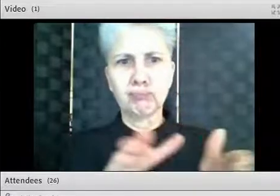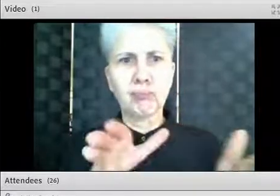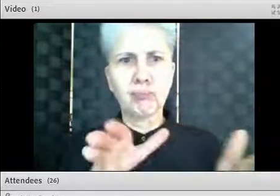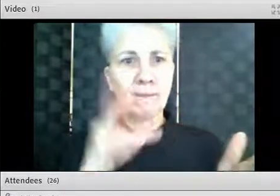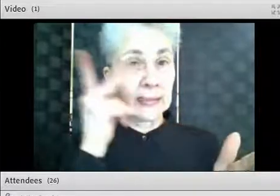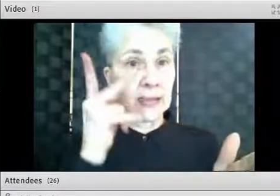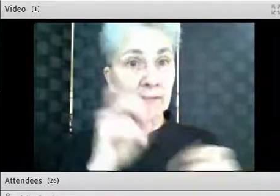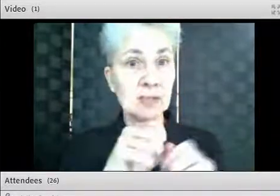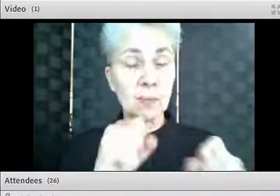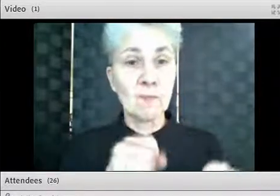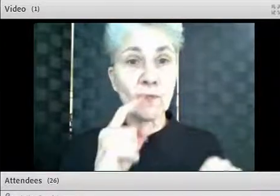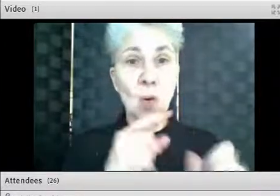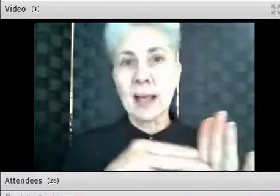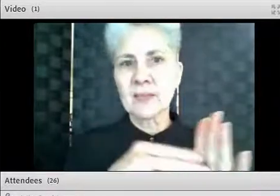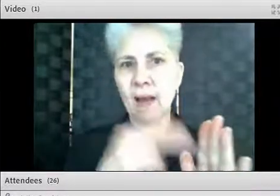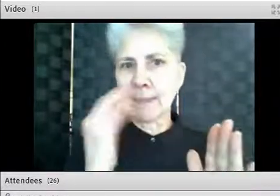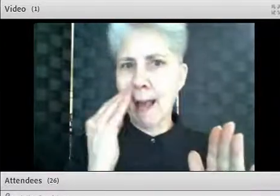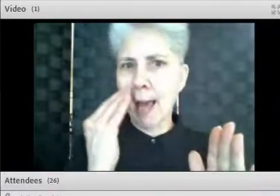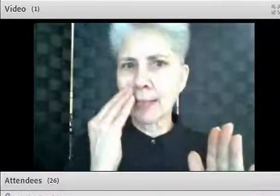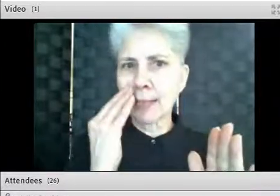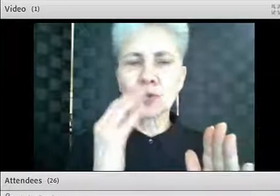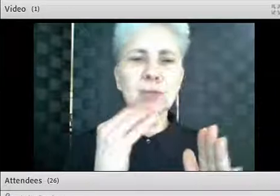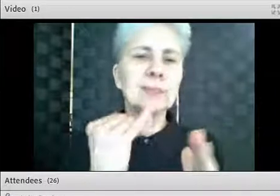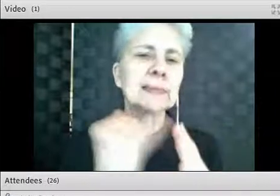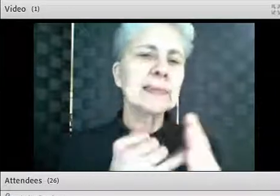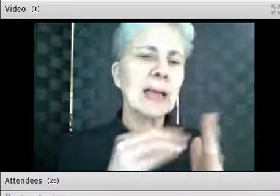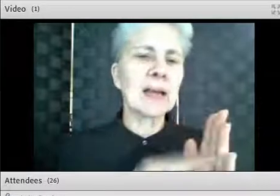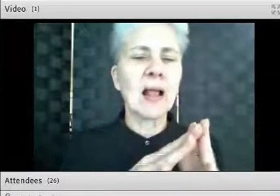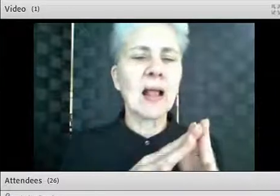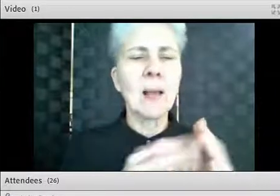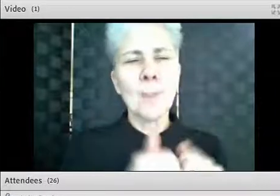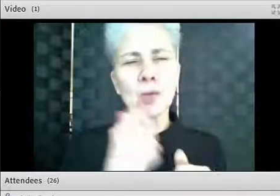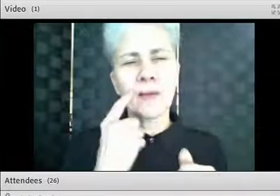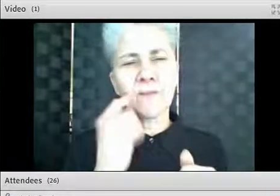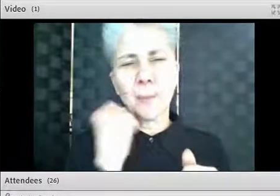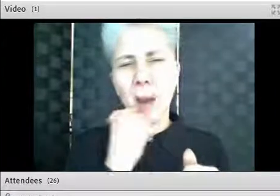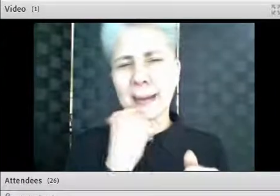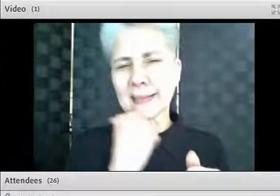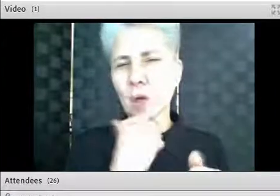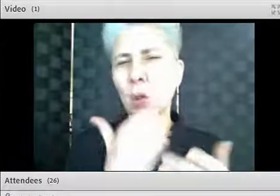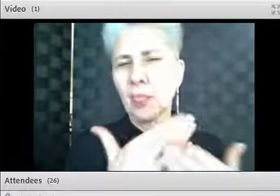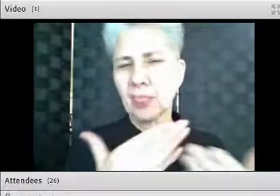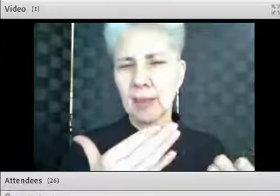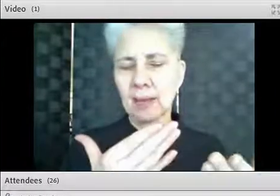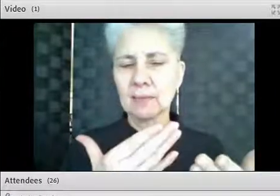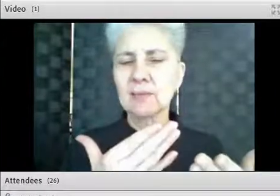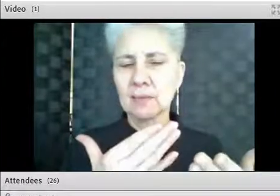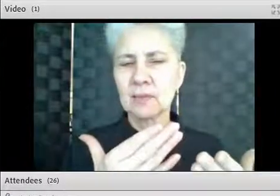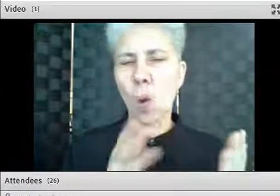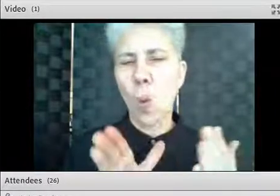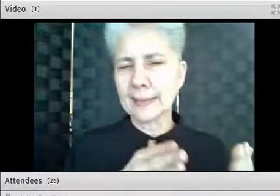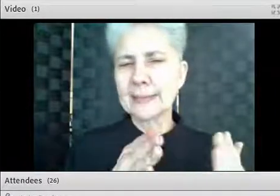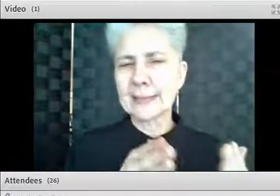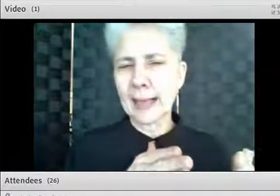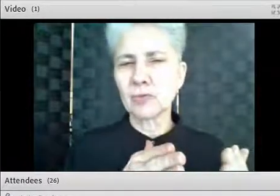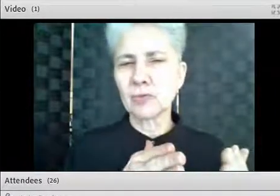but designed and developed for purely practical purposes, the effective organization of a library's own collection, okay?